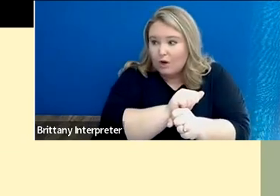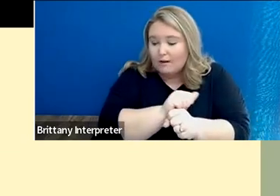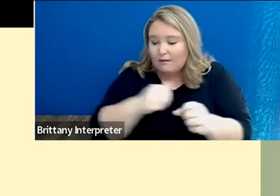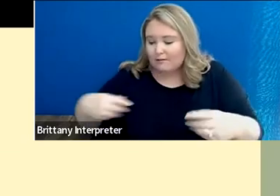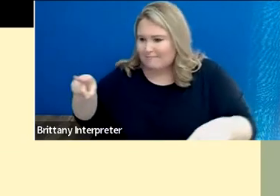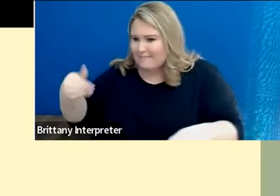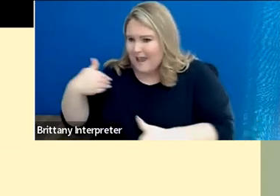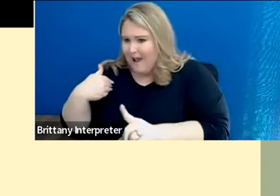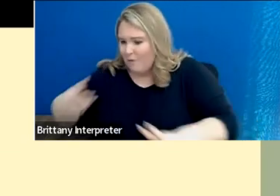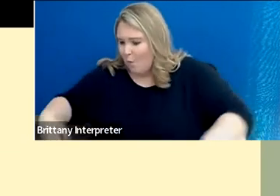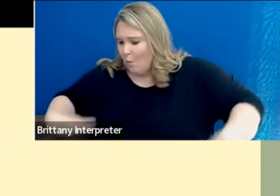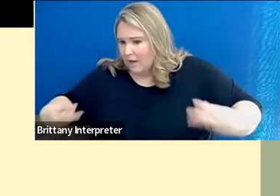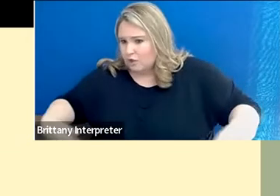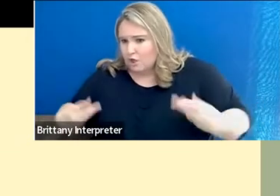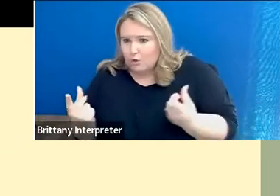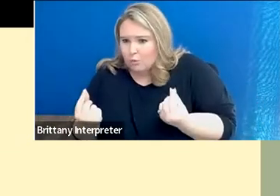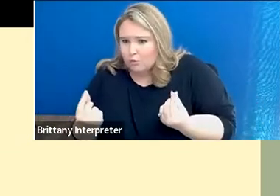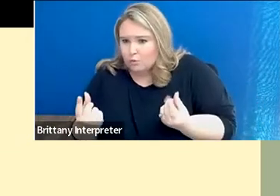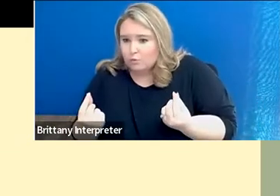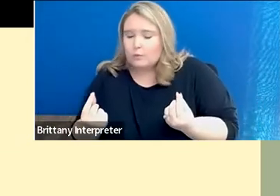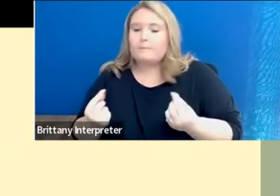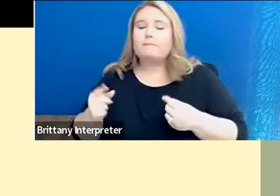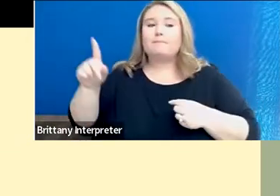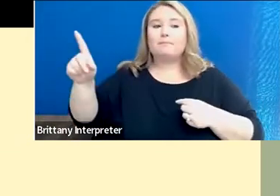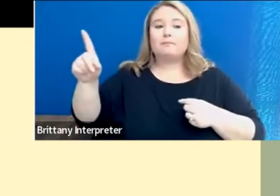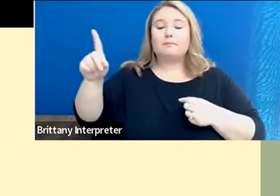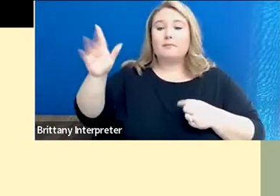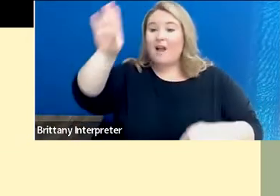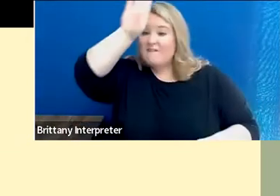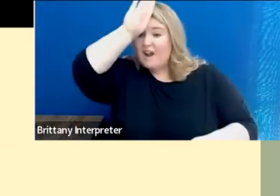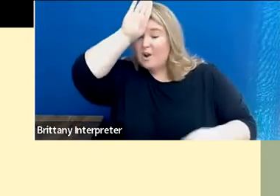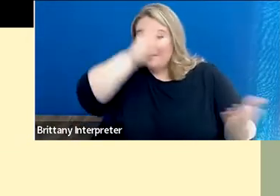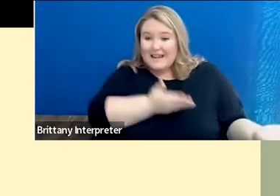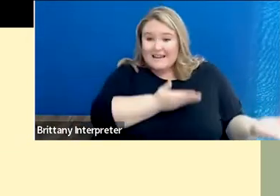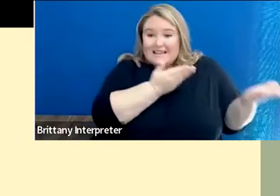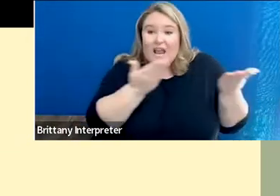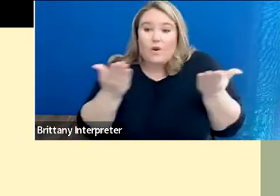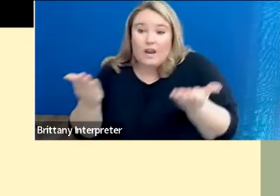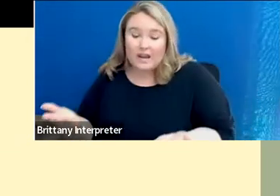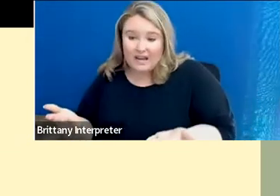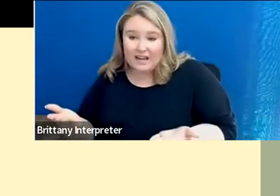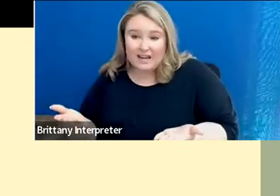Fireman carry, which for a disabled person is very painful. That will involve approximately one to four firefighters